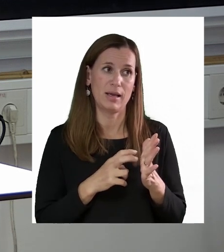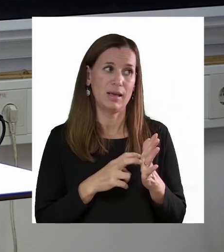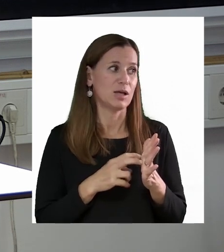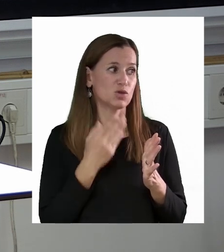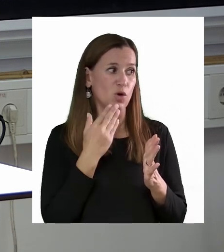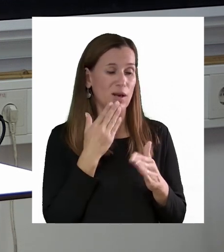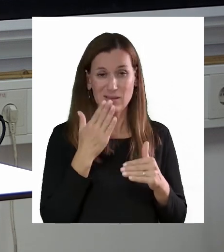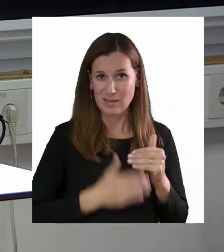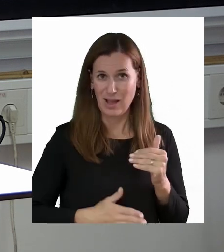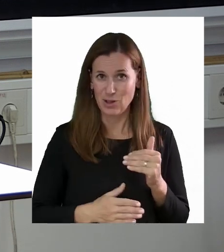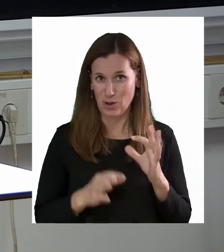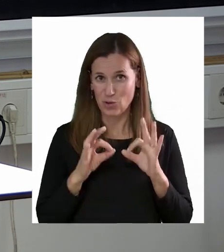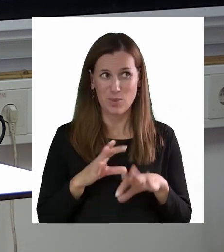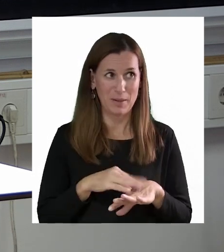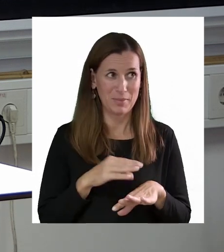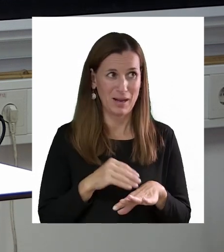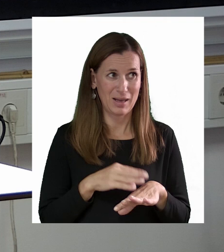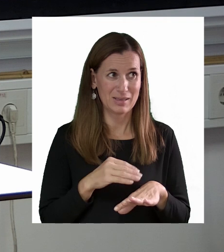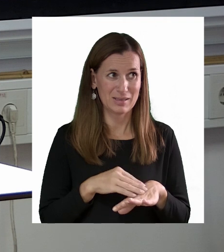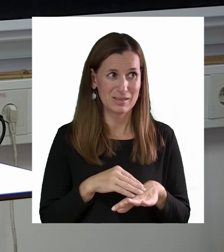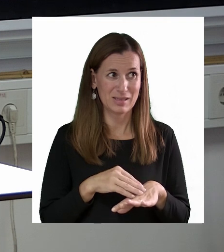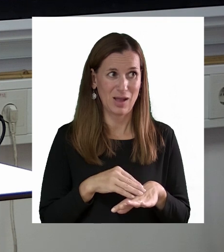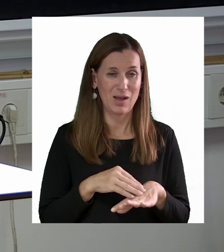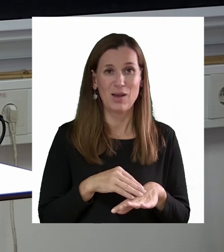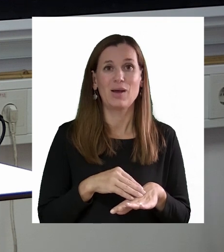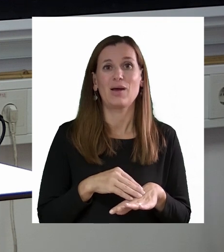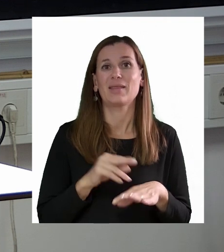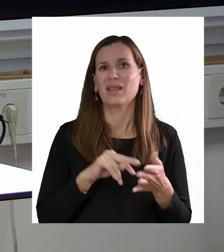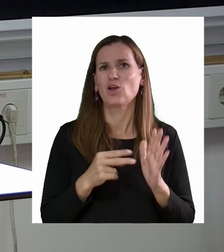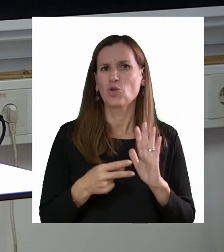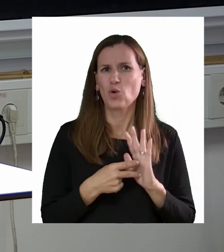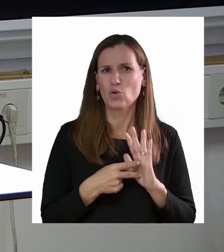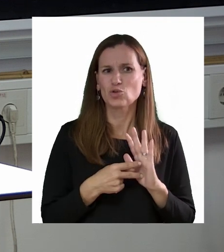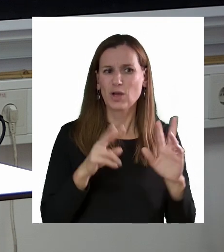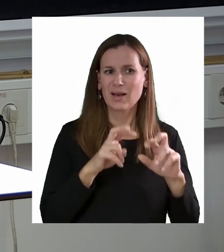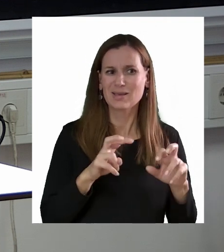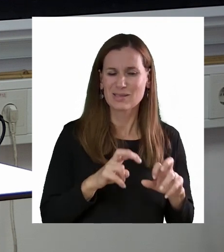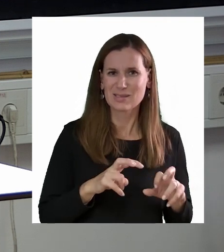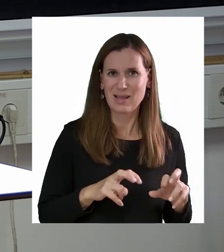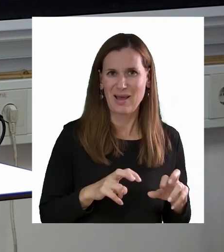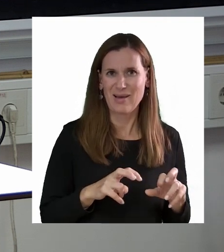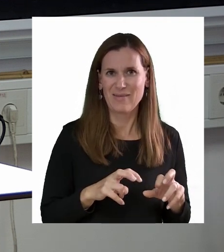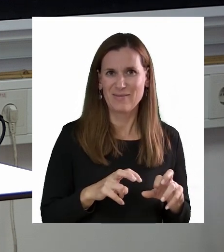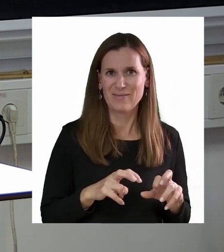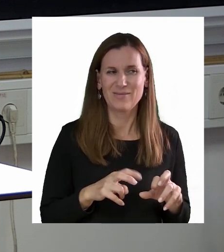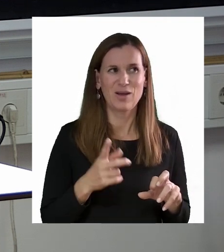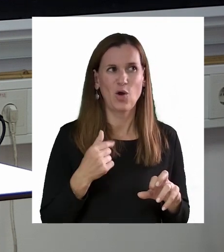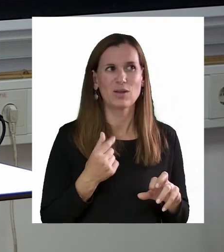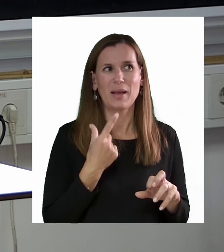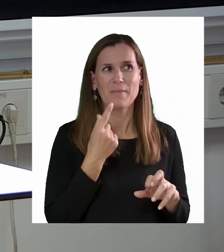Innovative XR Technologies Research and Development Centre from the partners from Turkey.